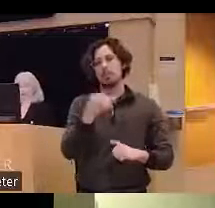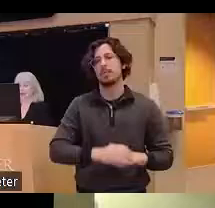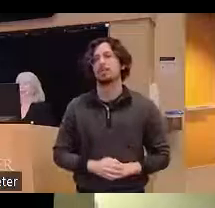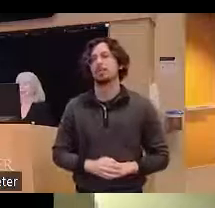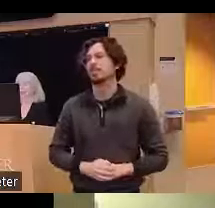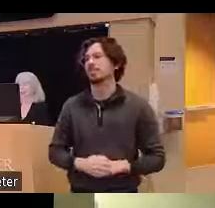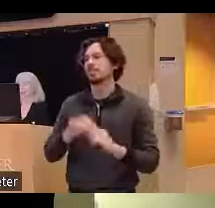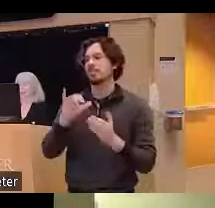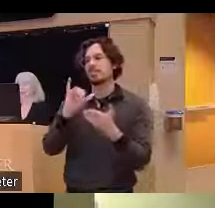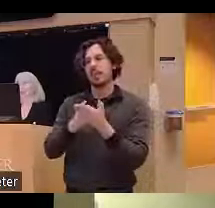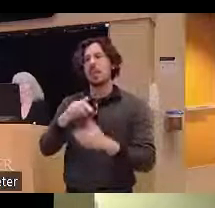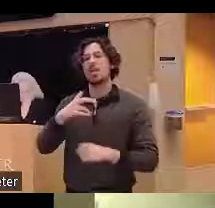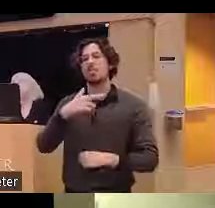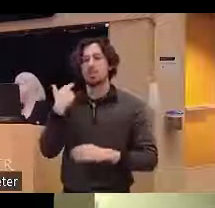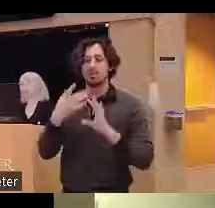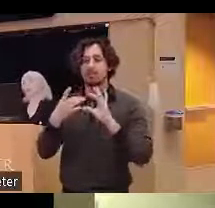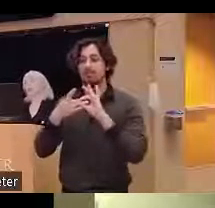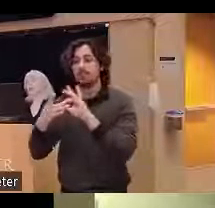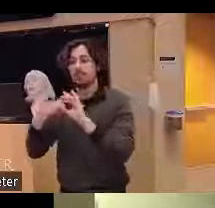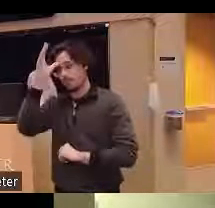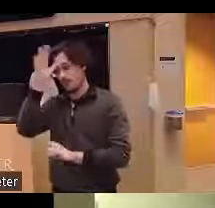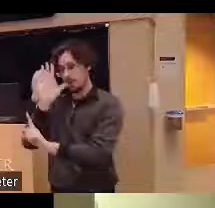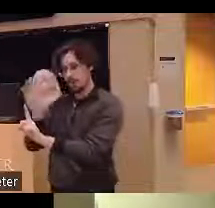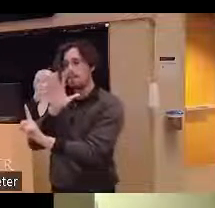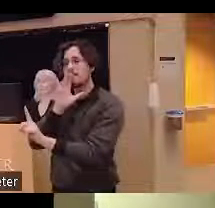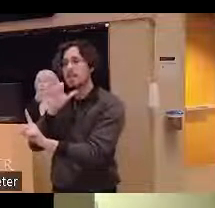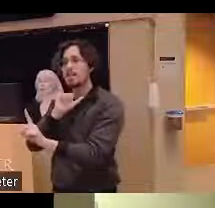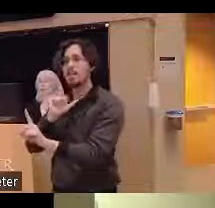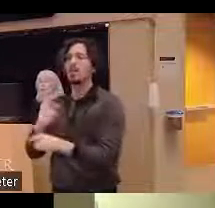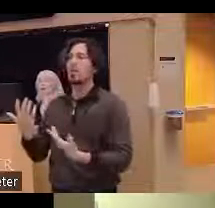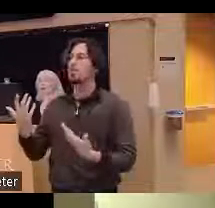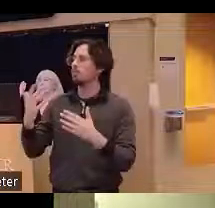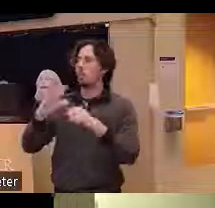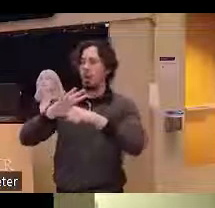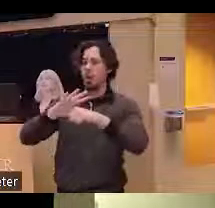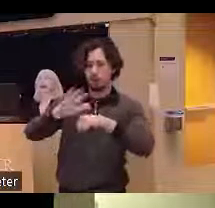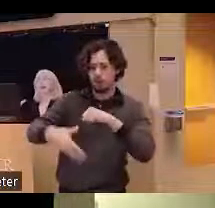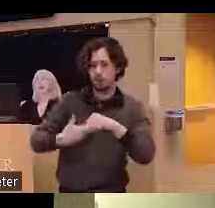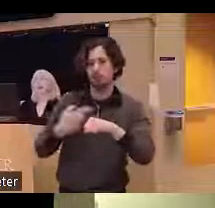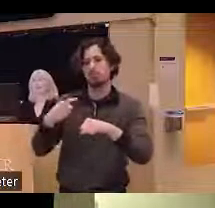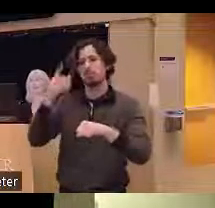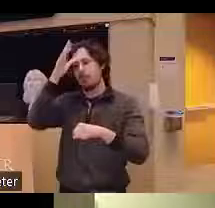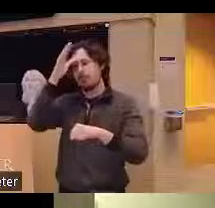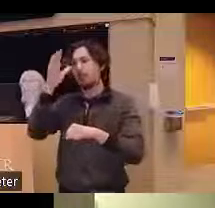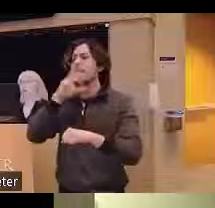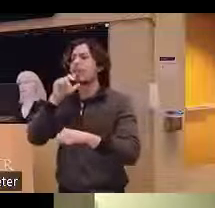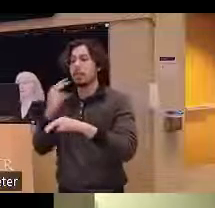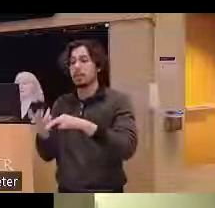on paternal age so paternal age is increasing worldwide might that account for the increasing